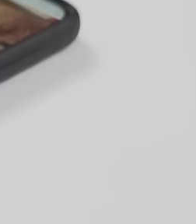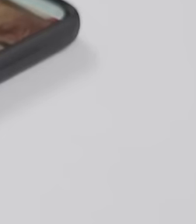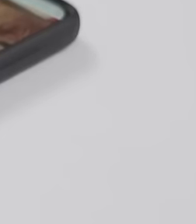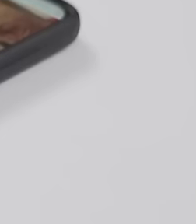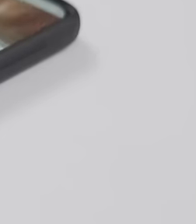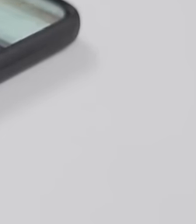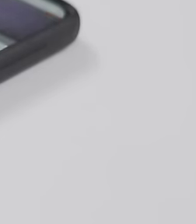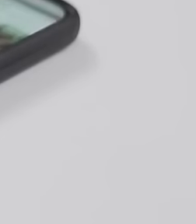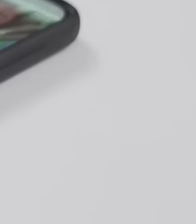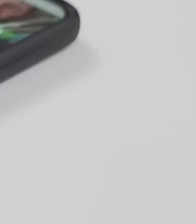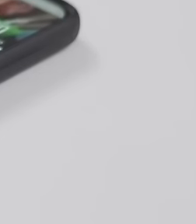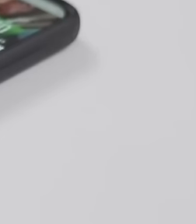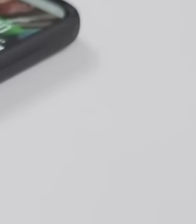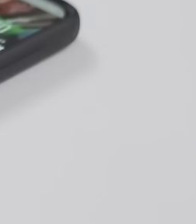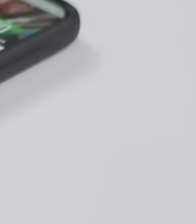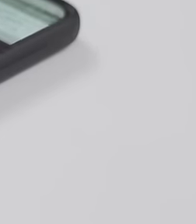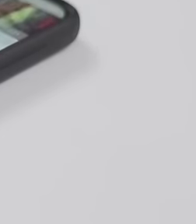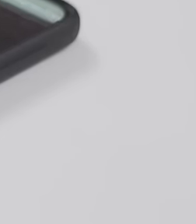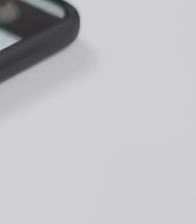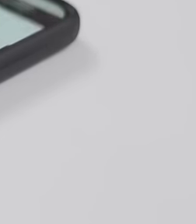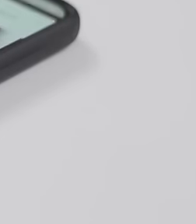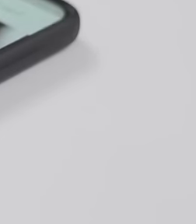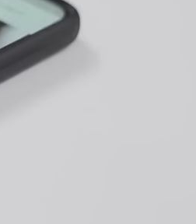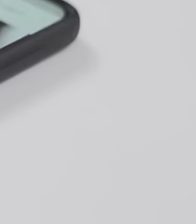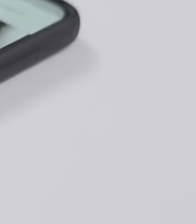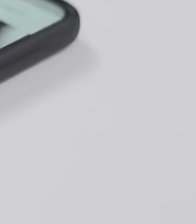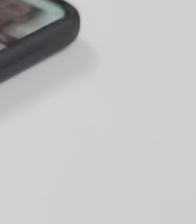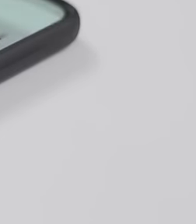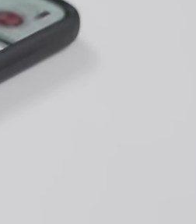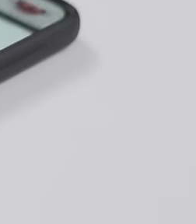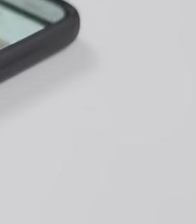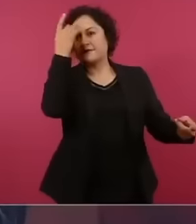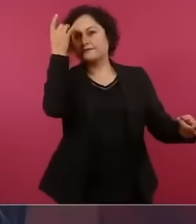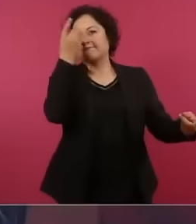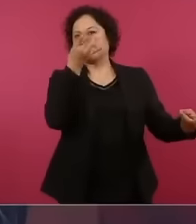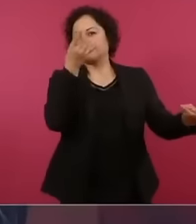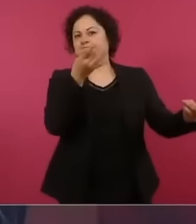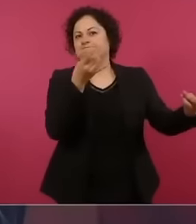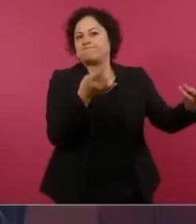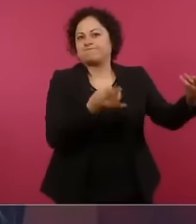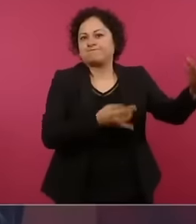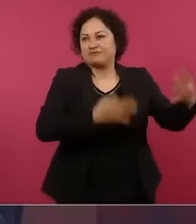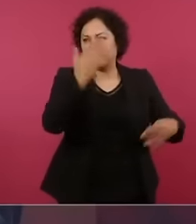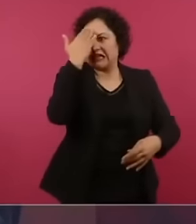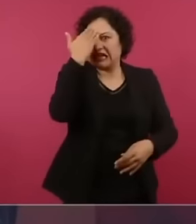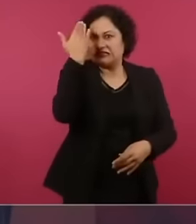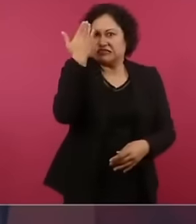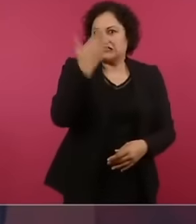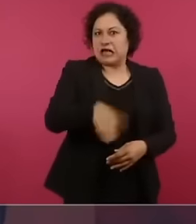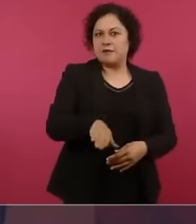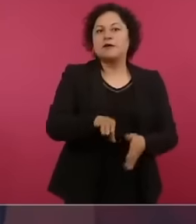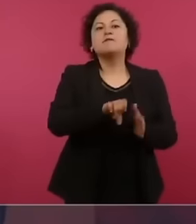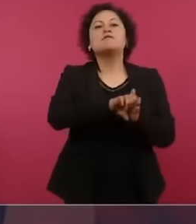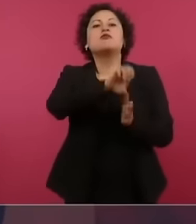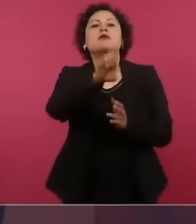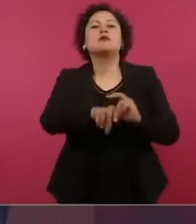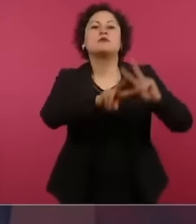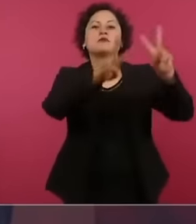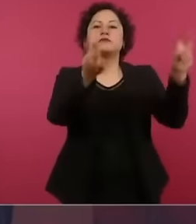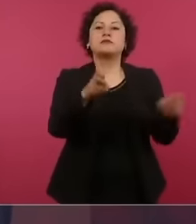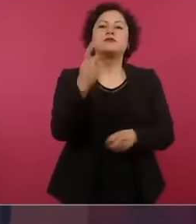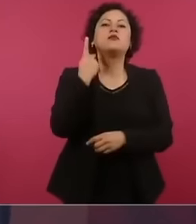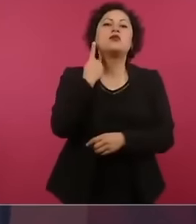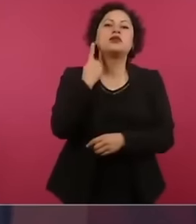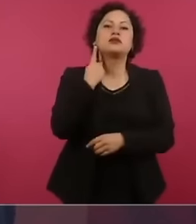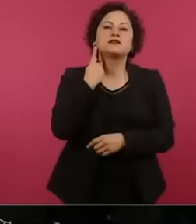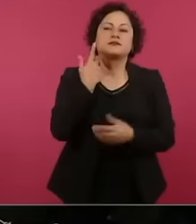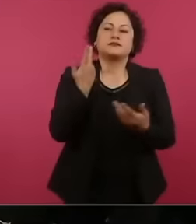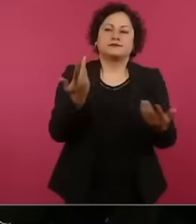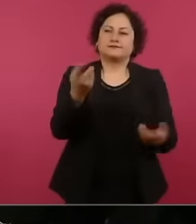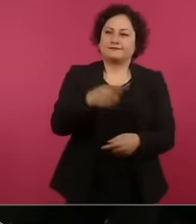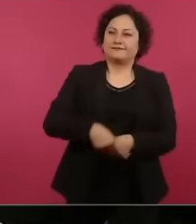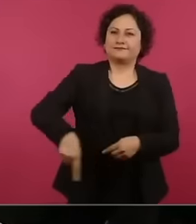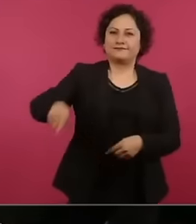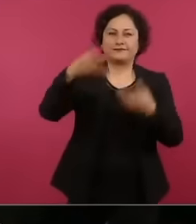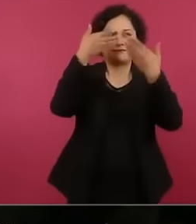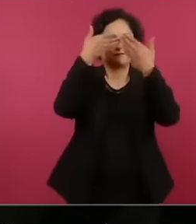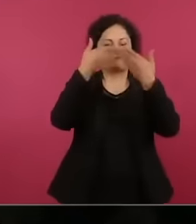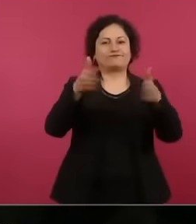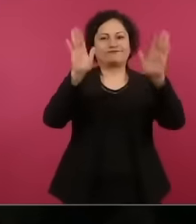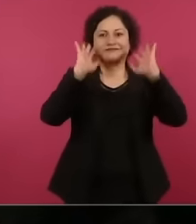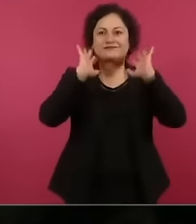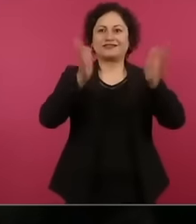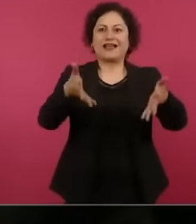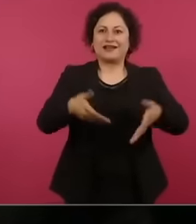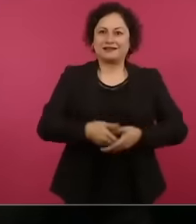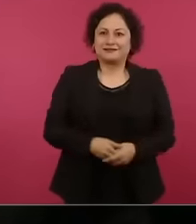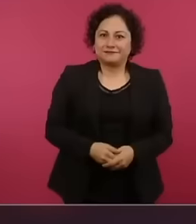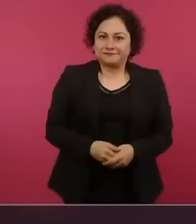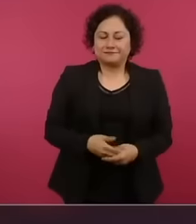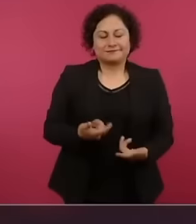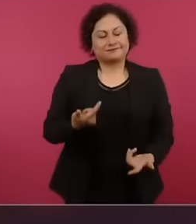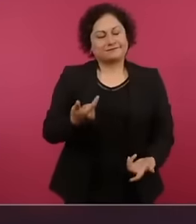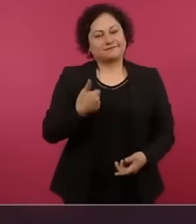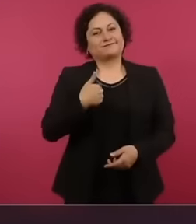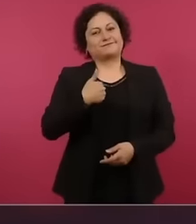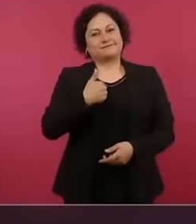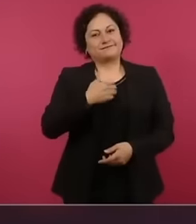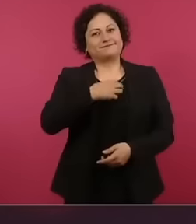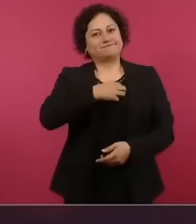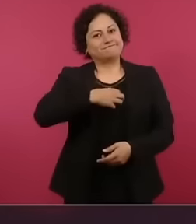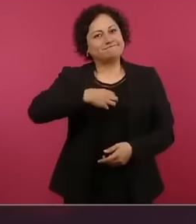experts in political management, which makes me very proud. There is practically no political illiteracy.